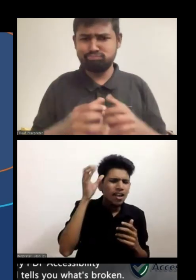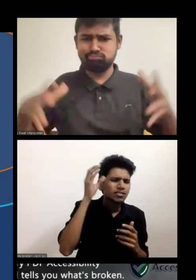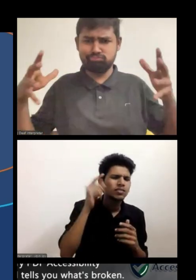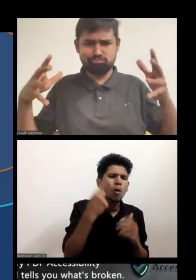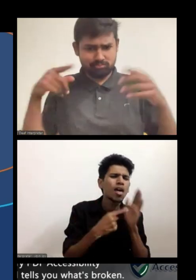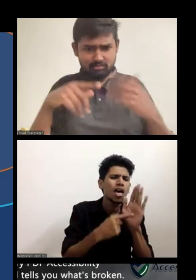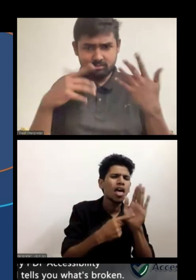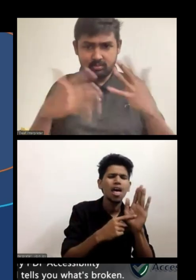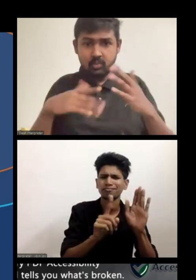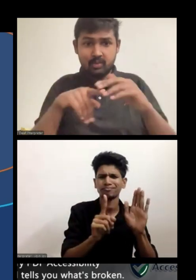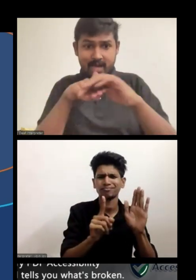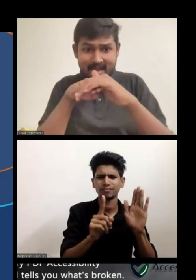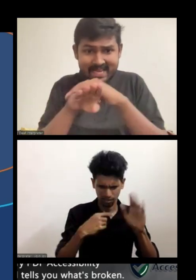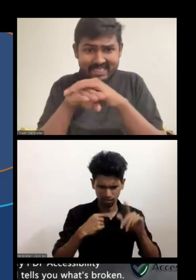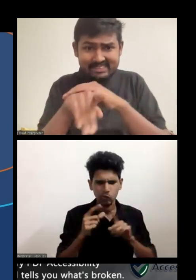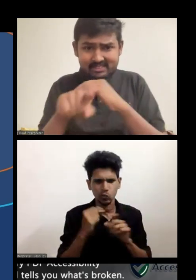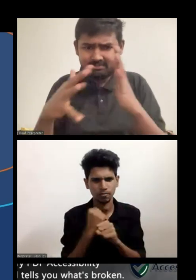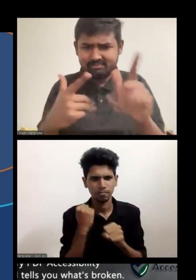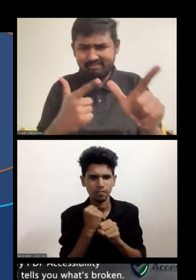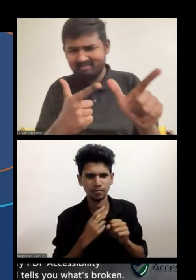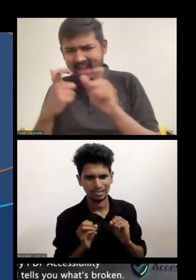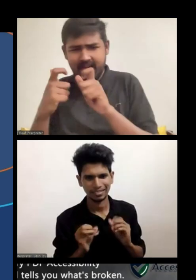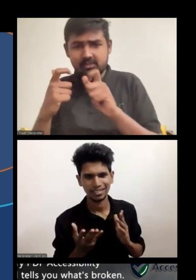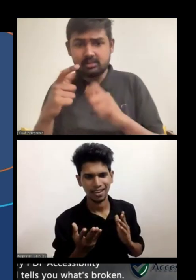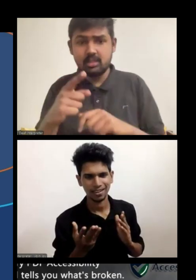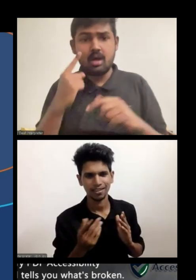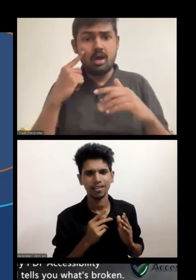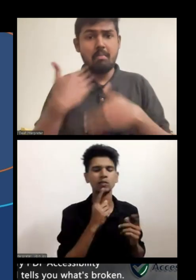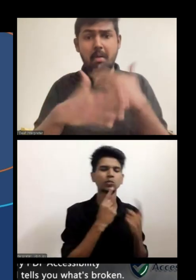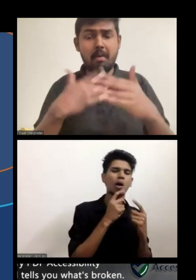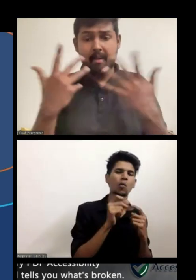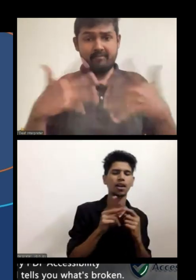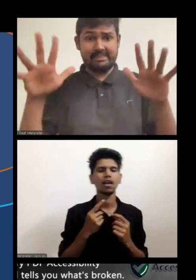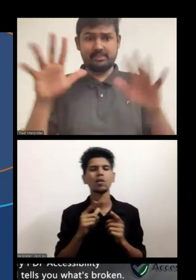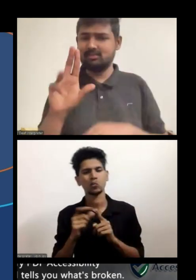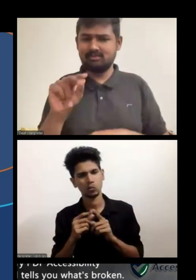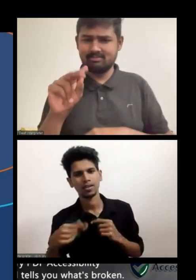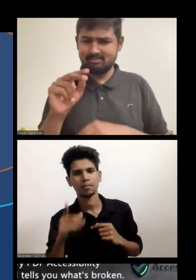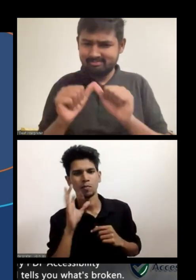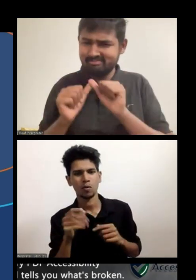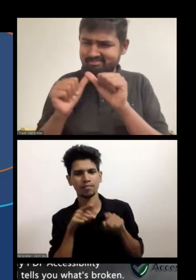And if when we are providing the information that is accessible we are empowering the people.